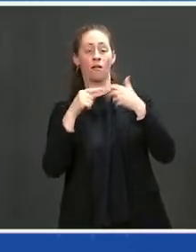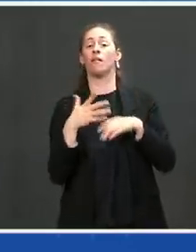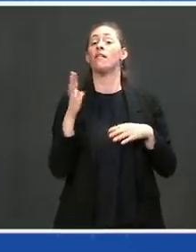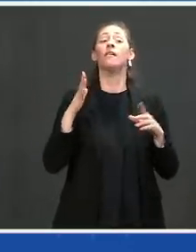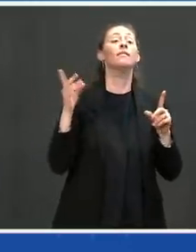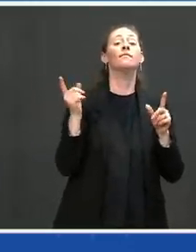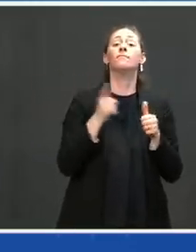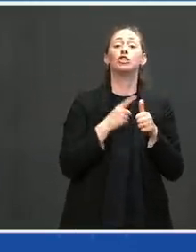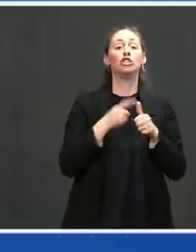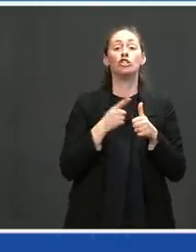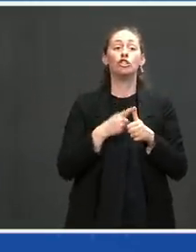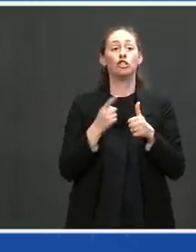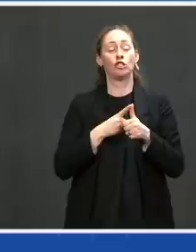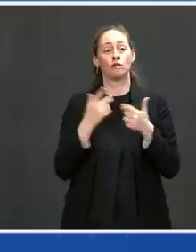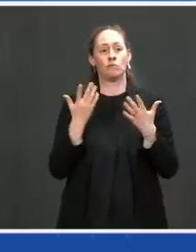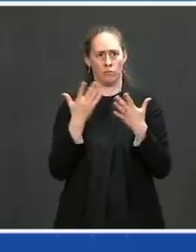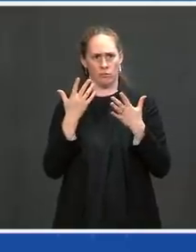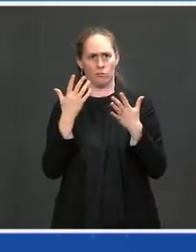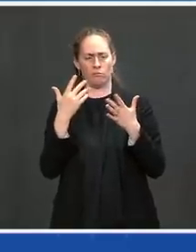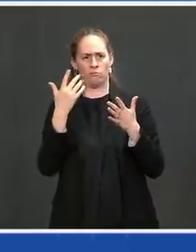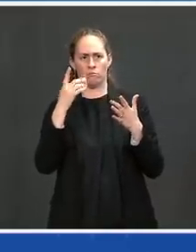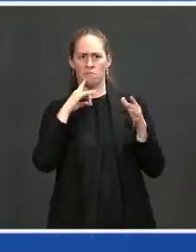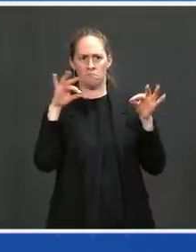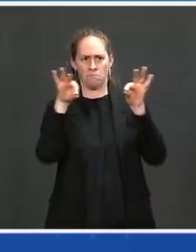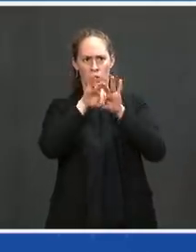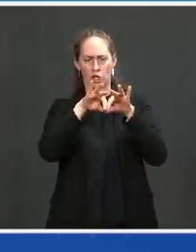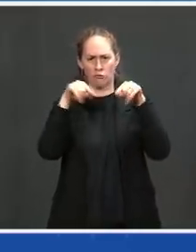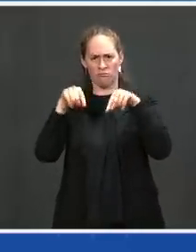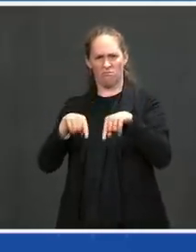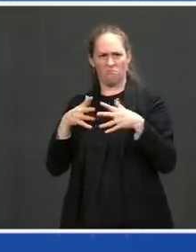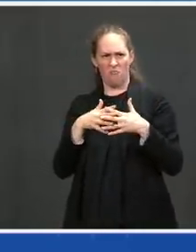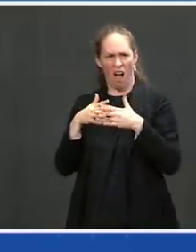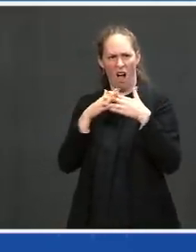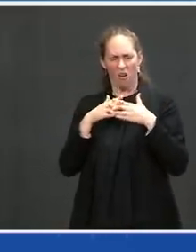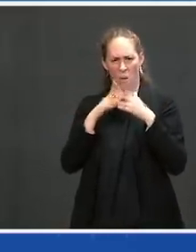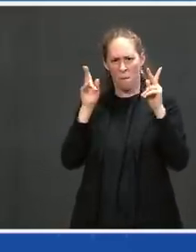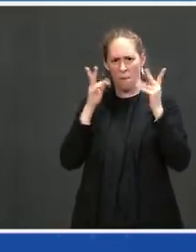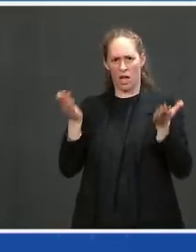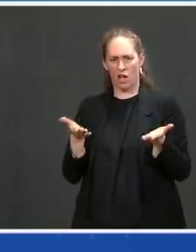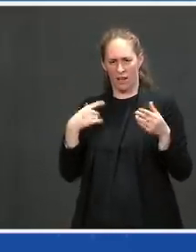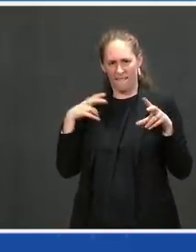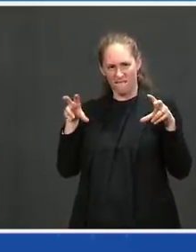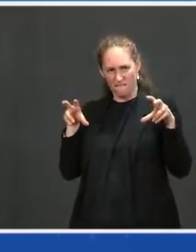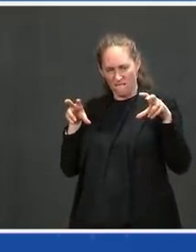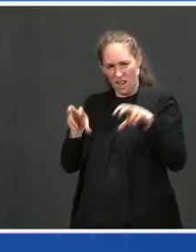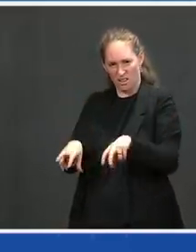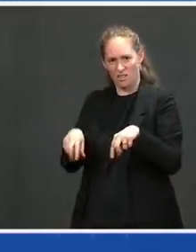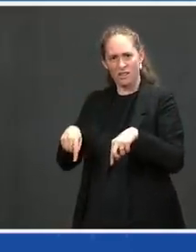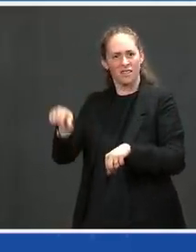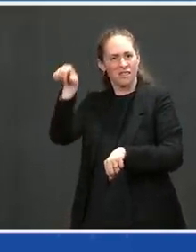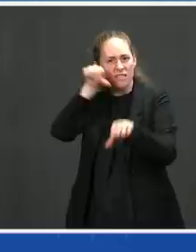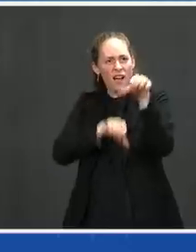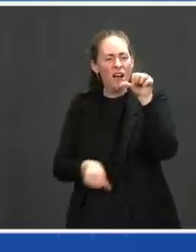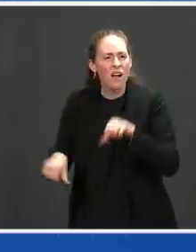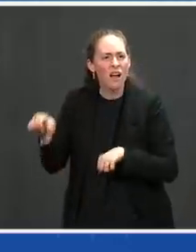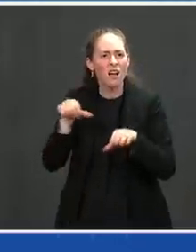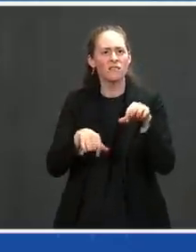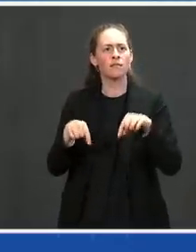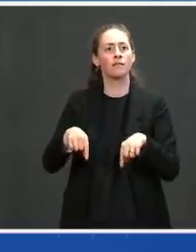and American science. I said that all through the campaign and I say it again. And we're -- and I'm setting up my administration to be able to do that,